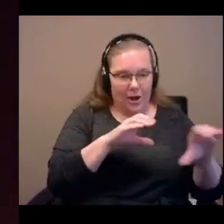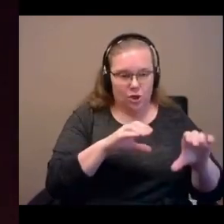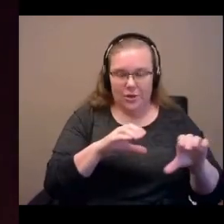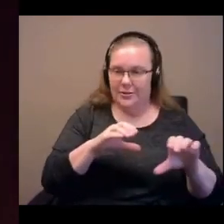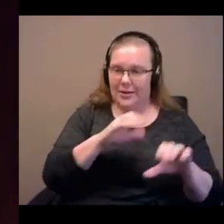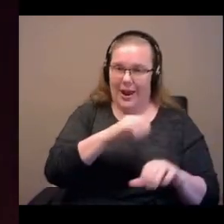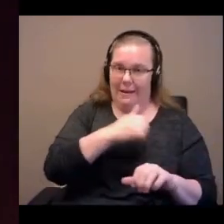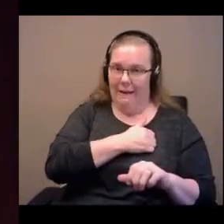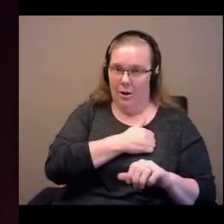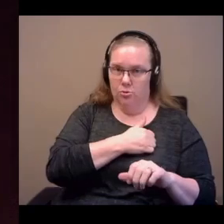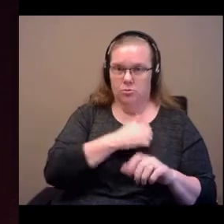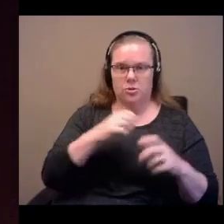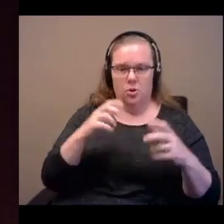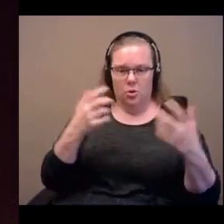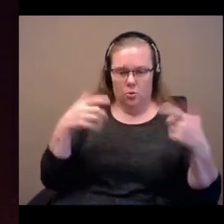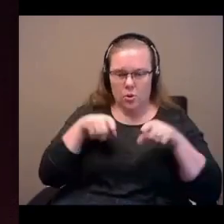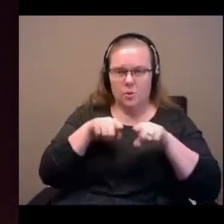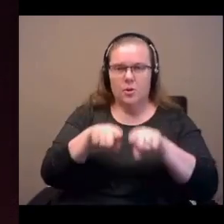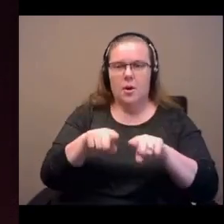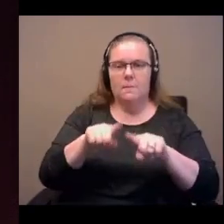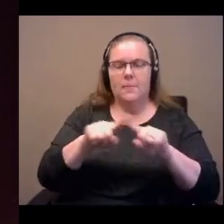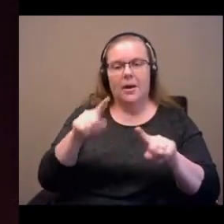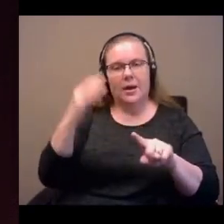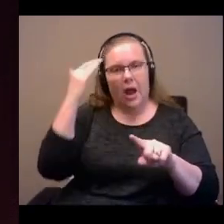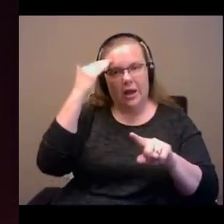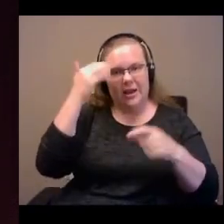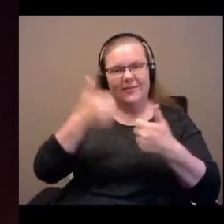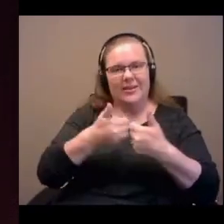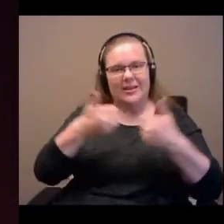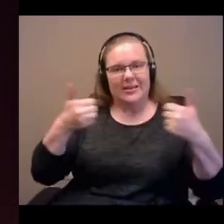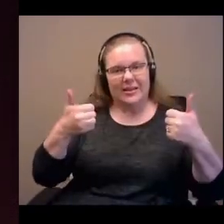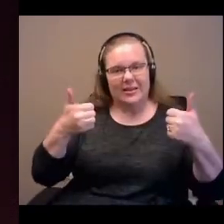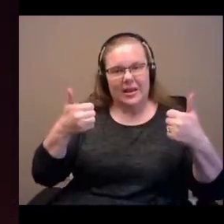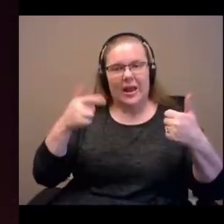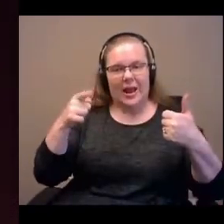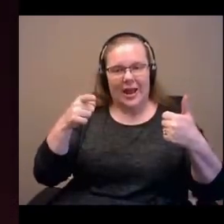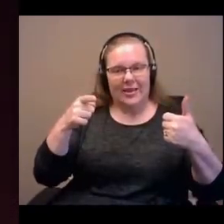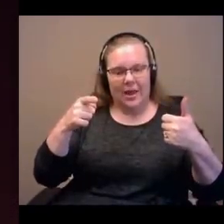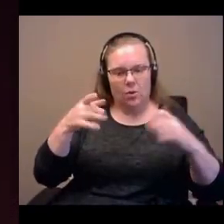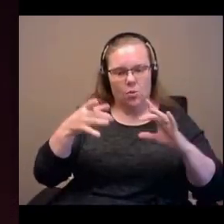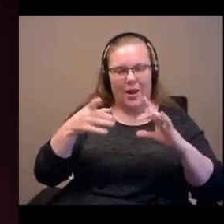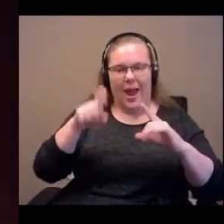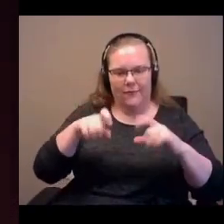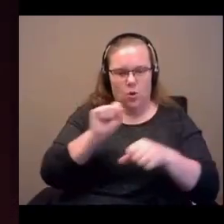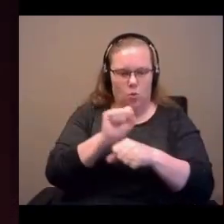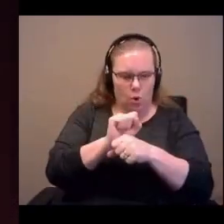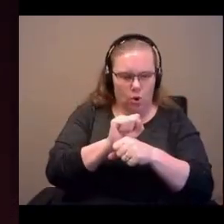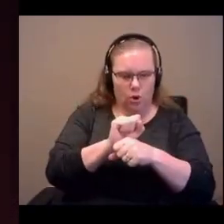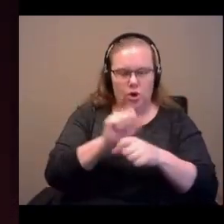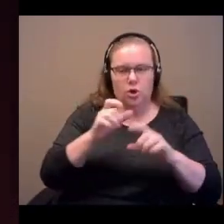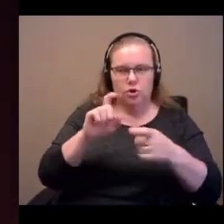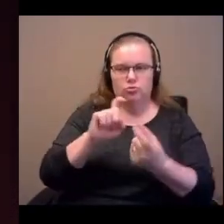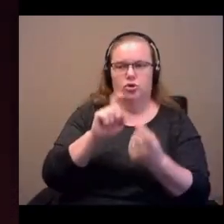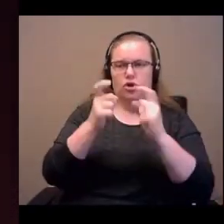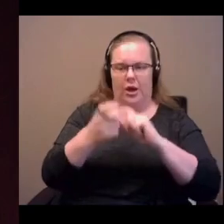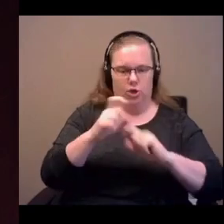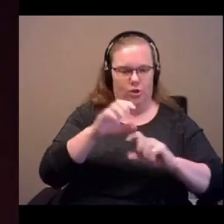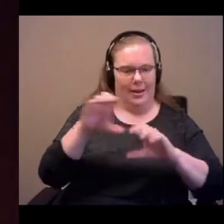reaction called cognitive dissonance occurs, and we do work to resolve that dissonance. We got to change our attitudes or our actions, which is exactly what the Health Promotion